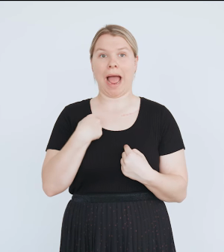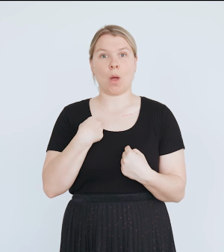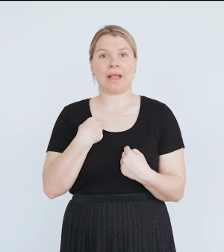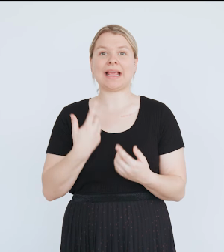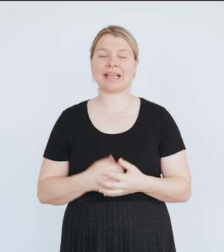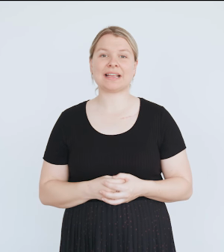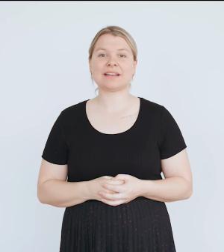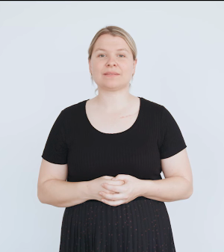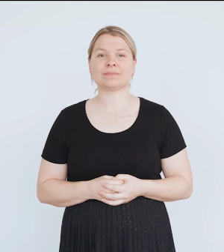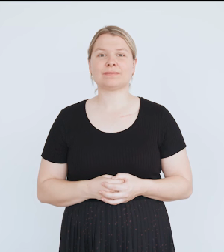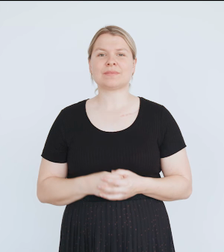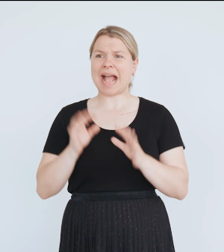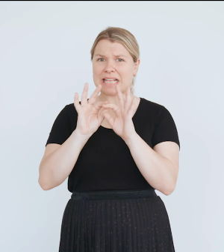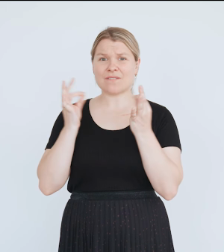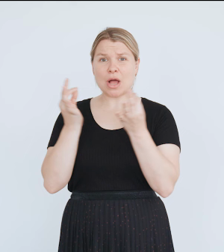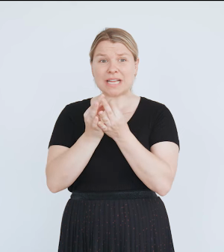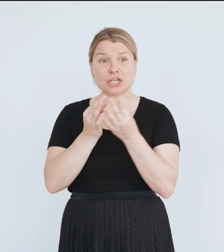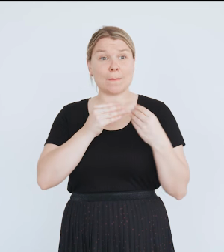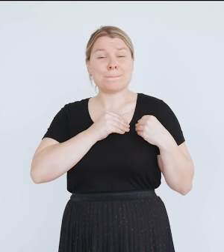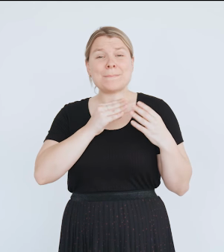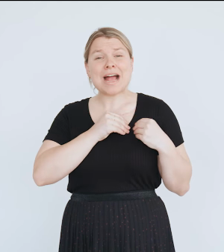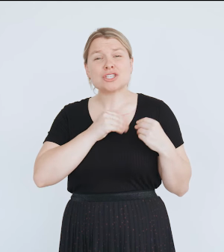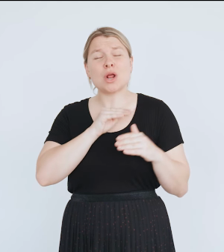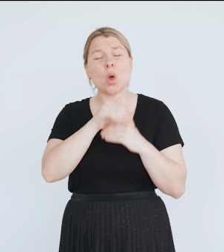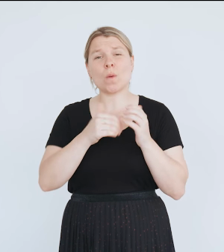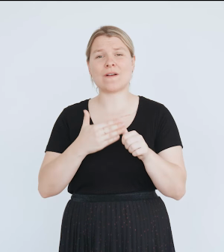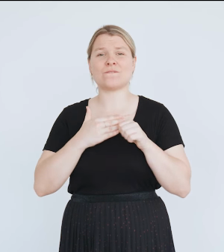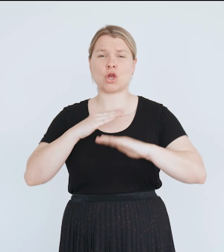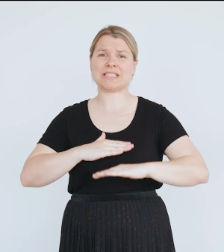As a foundation, we're passionate about our First Nations.